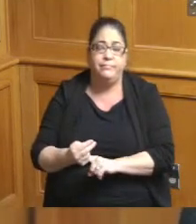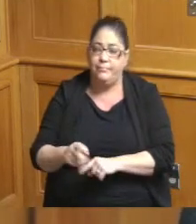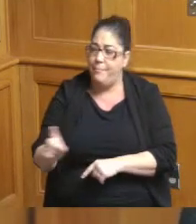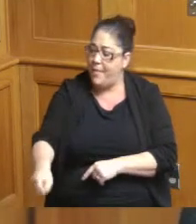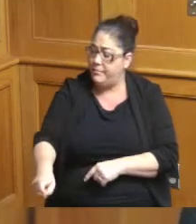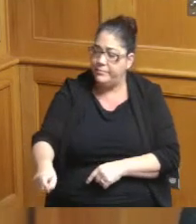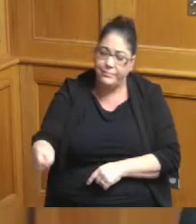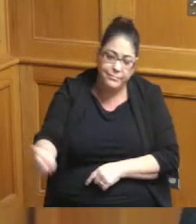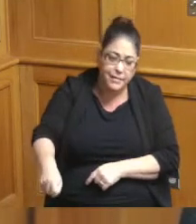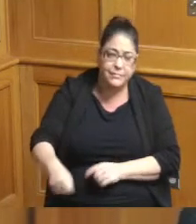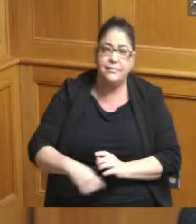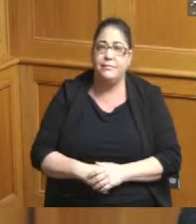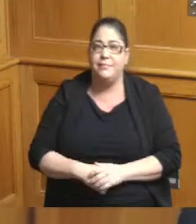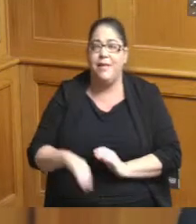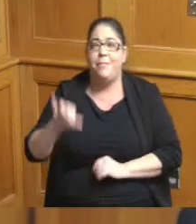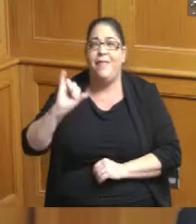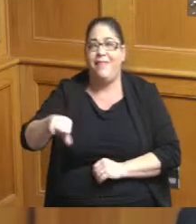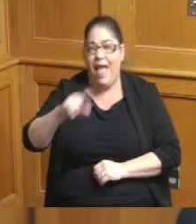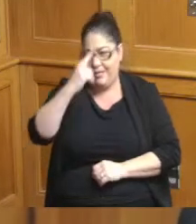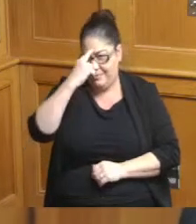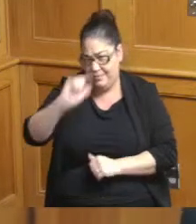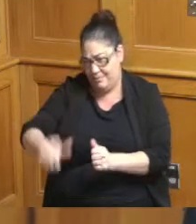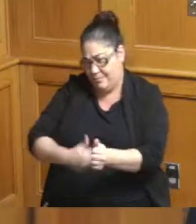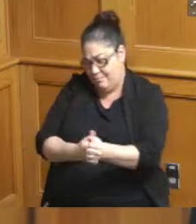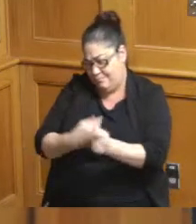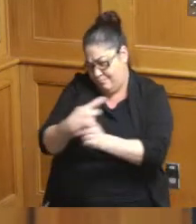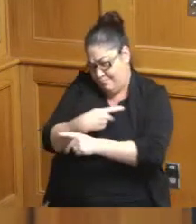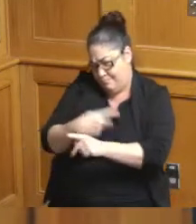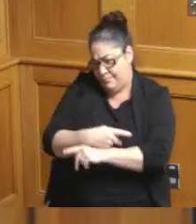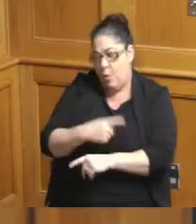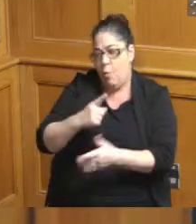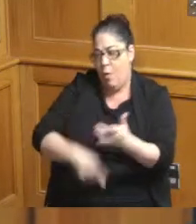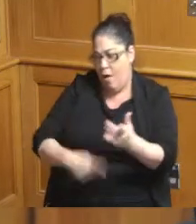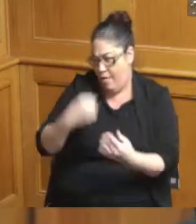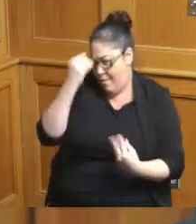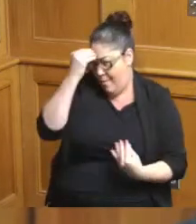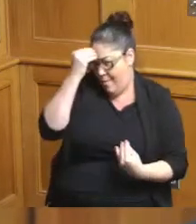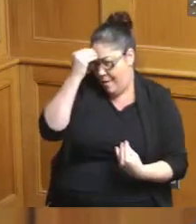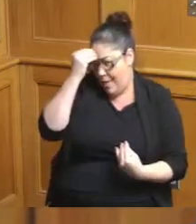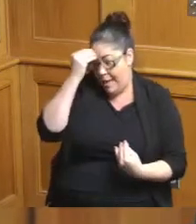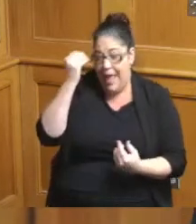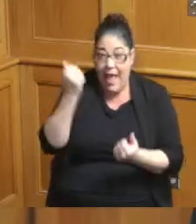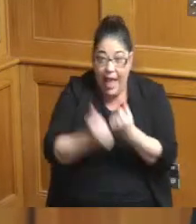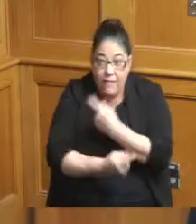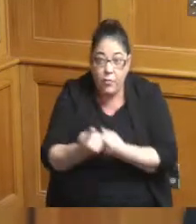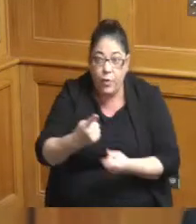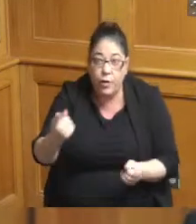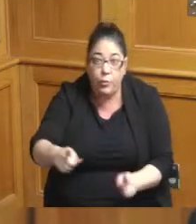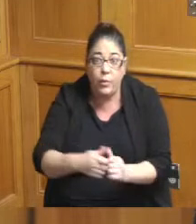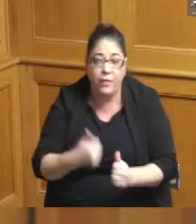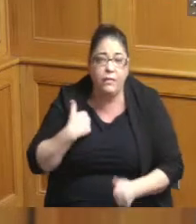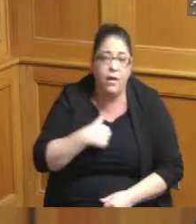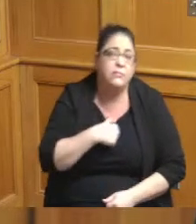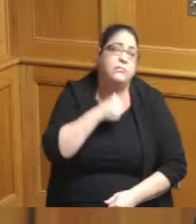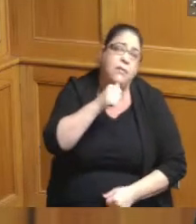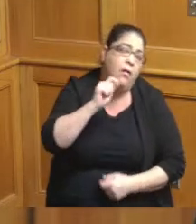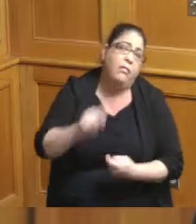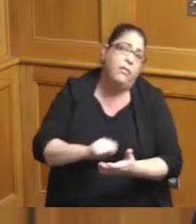that was the calculus when we made the investment not everyone agreed at the time but we now have